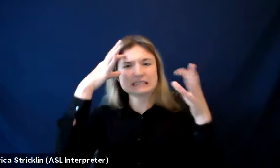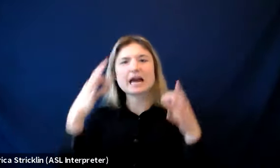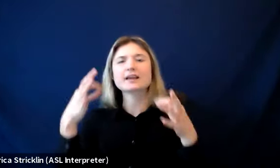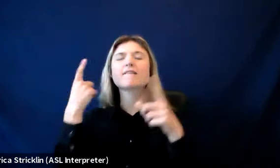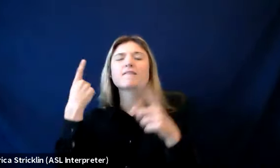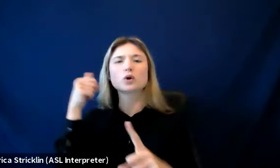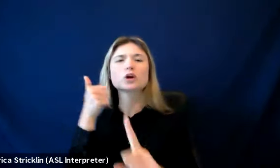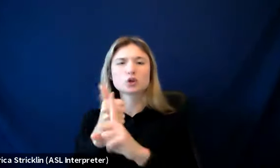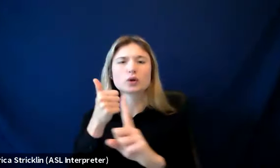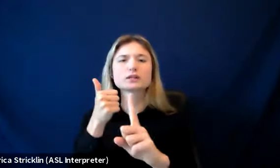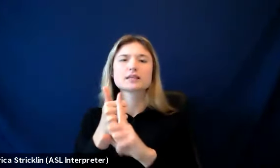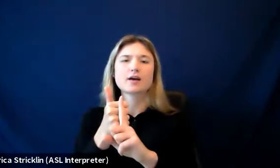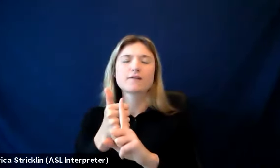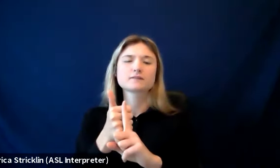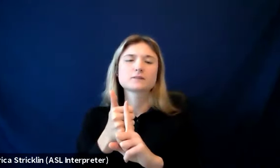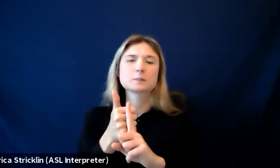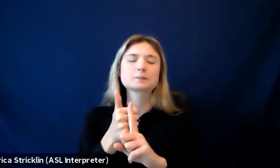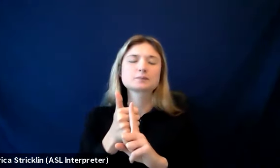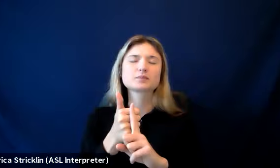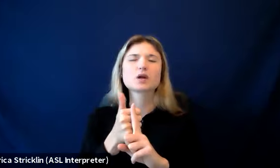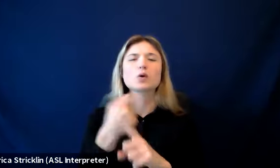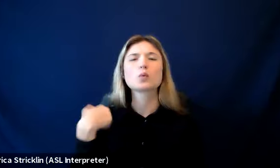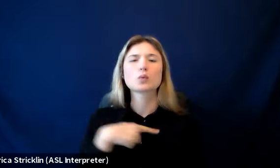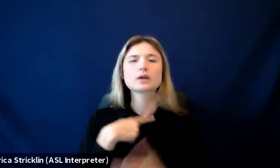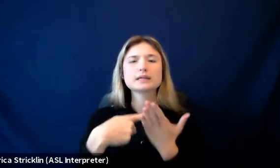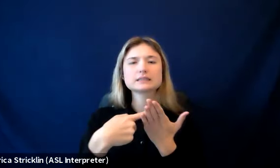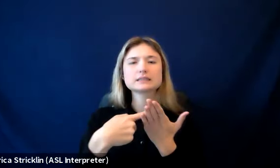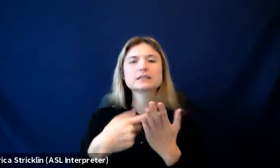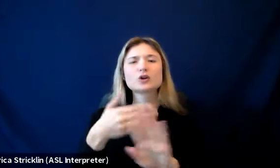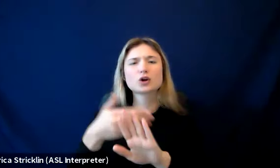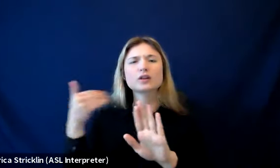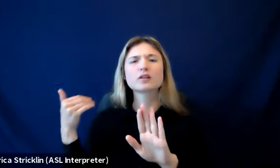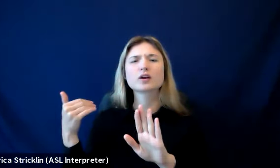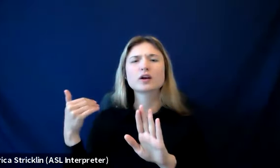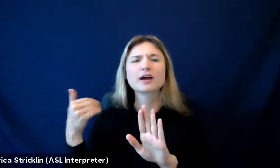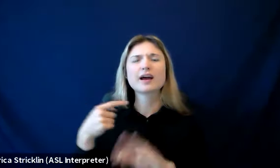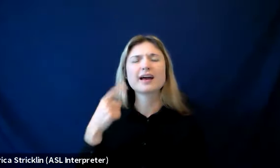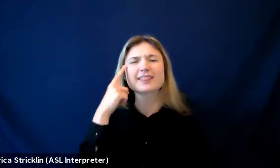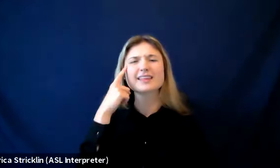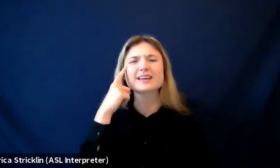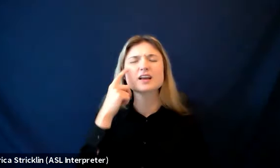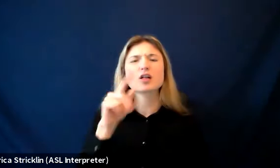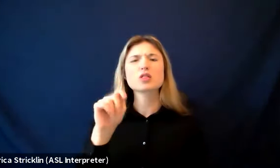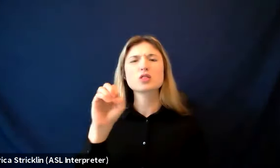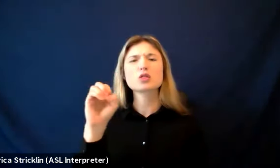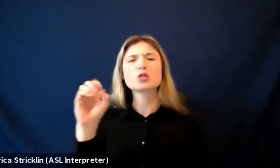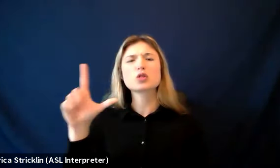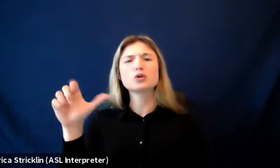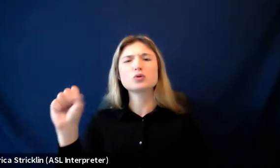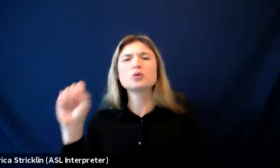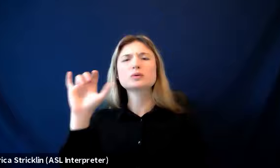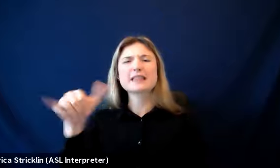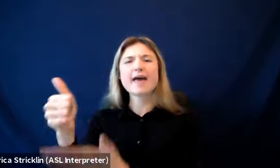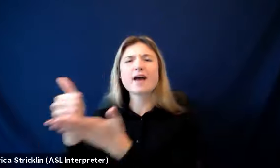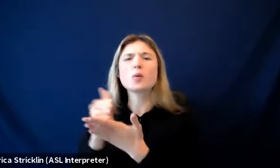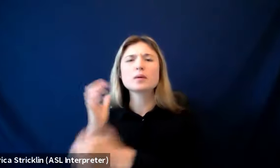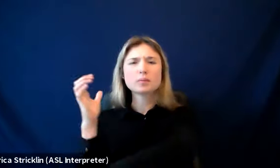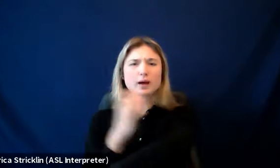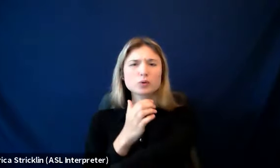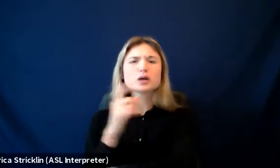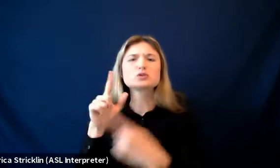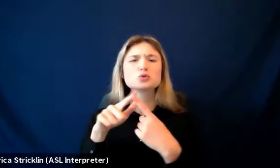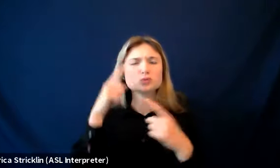And, as we talked about earlier, think the tools that empower us to do that.